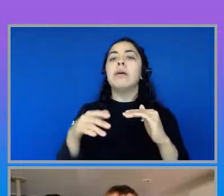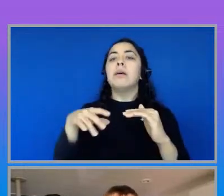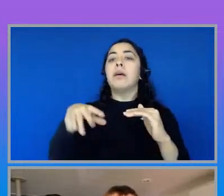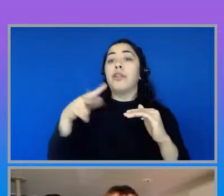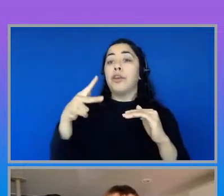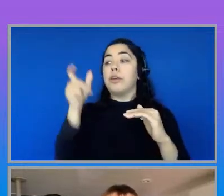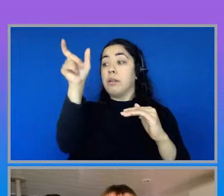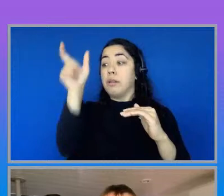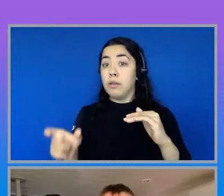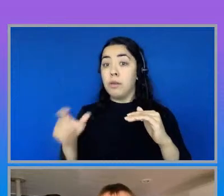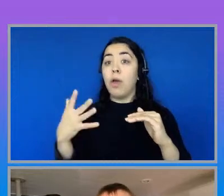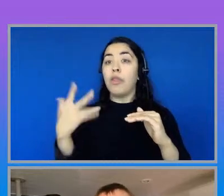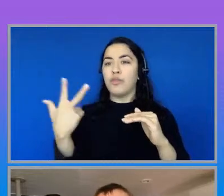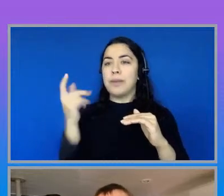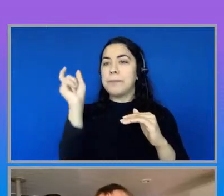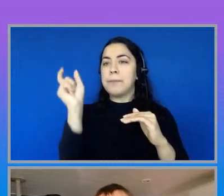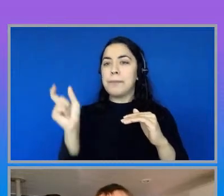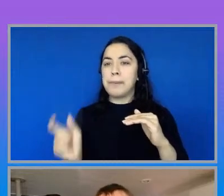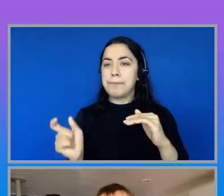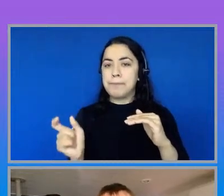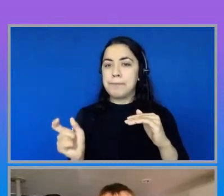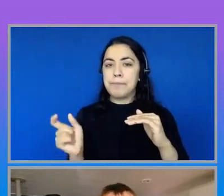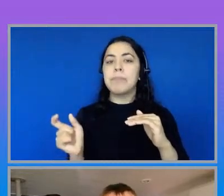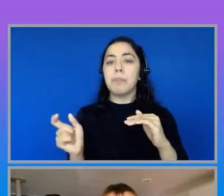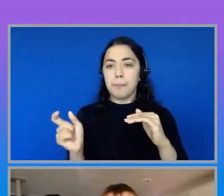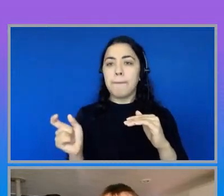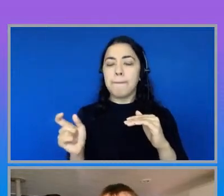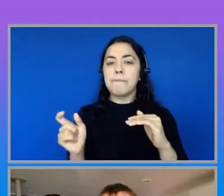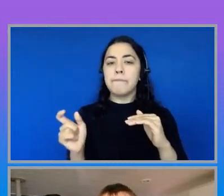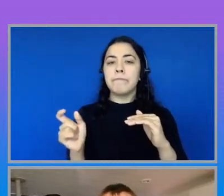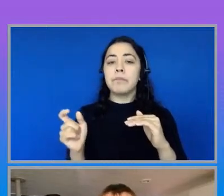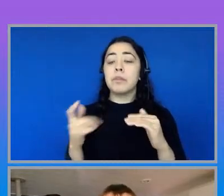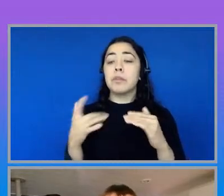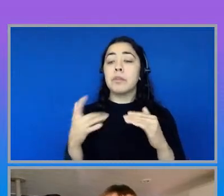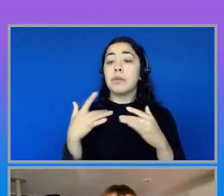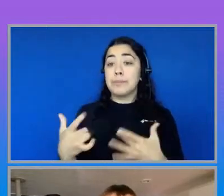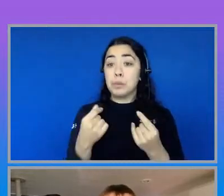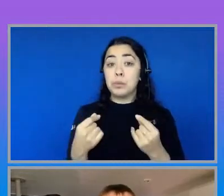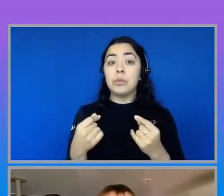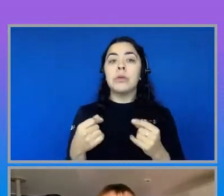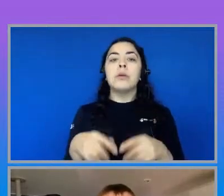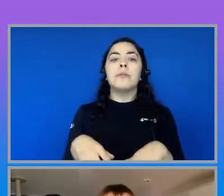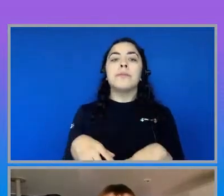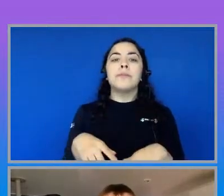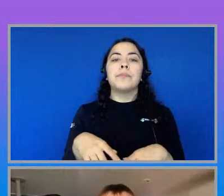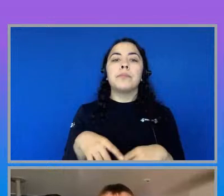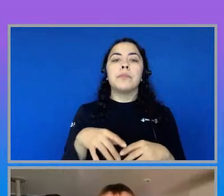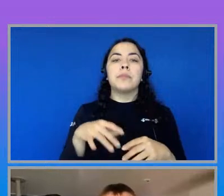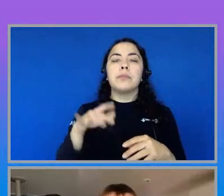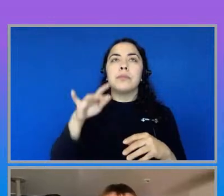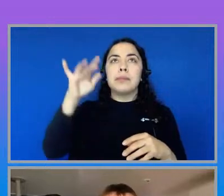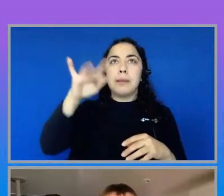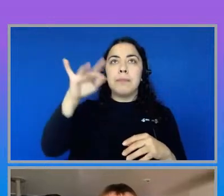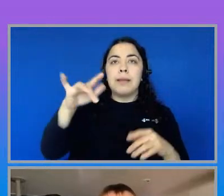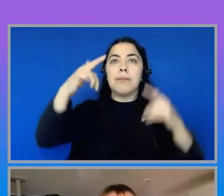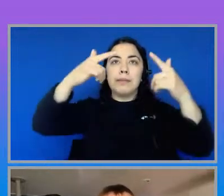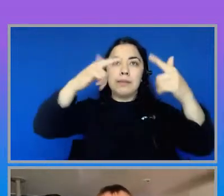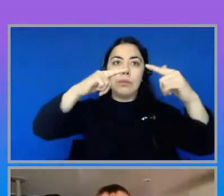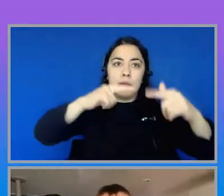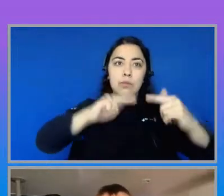then there's a third column with three items in. And so the grid is, is sort of tabbing down the